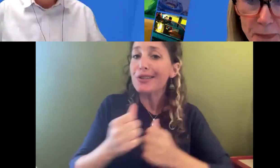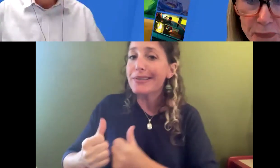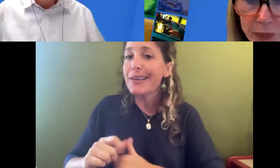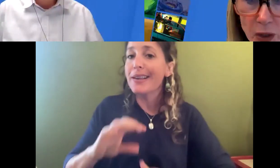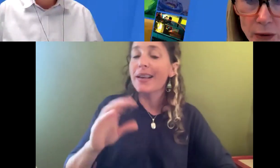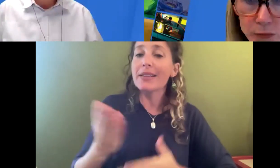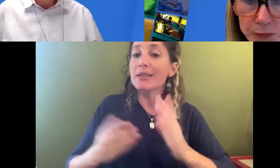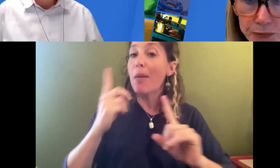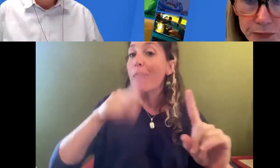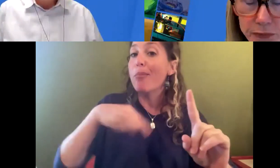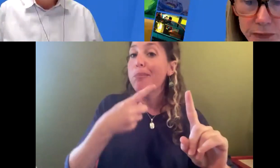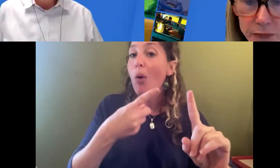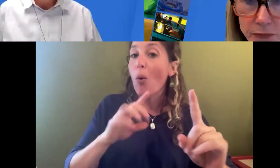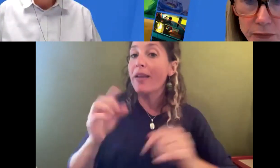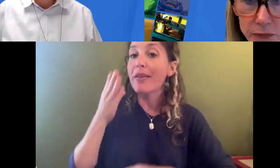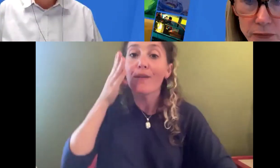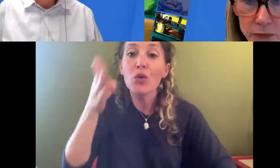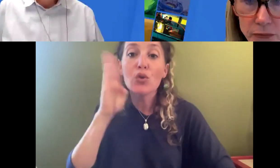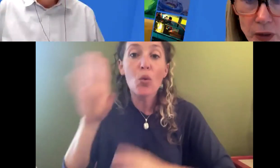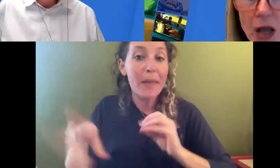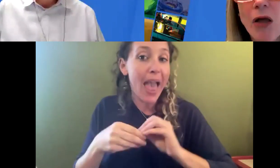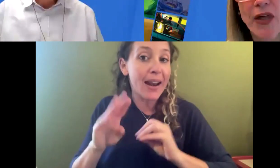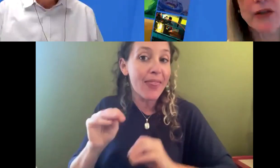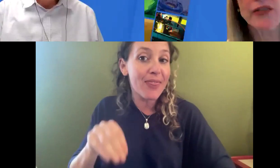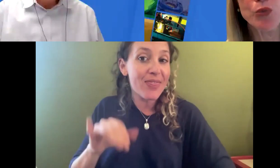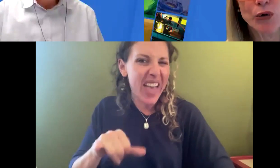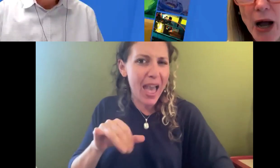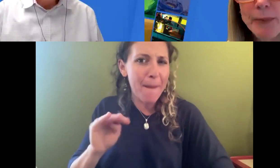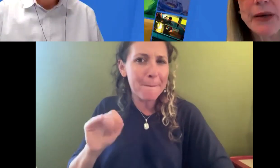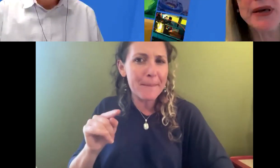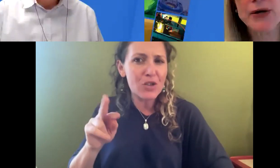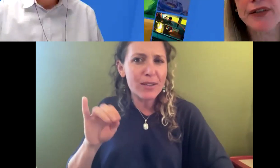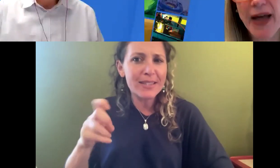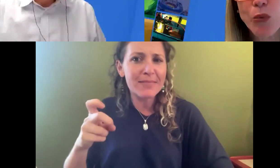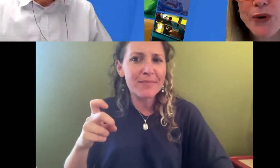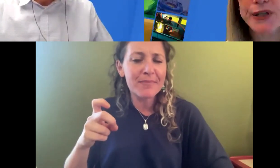be added to that matrix? Jean Feldman: They will not be because that was